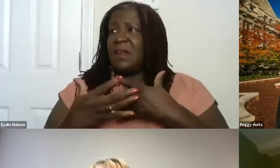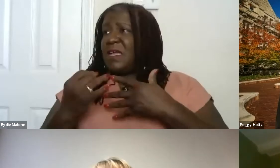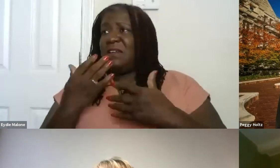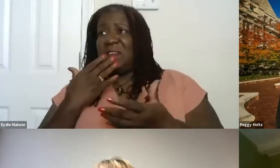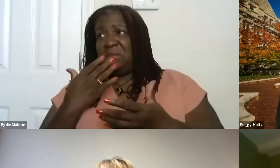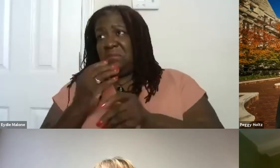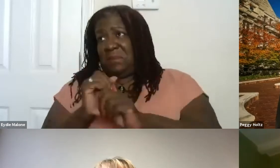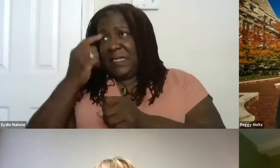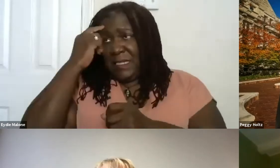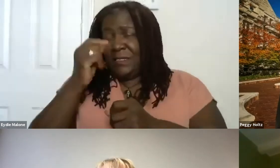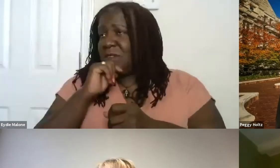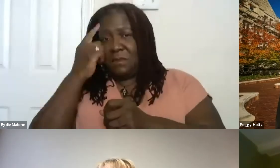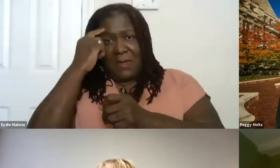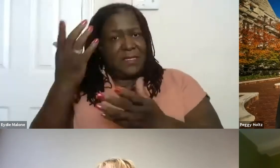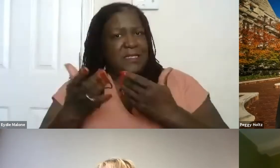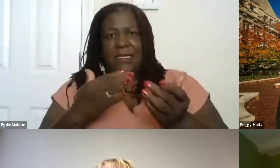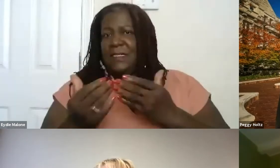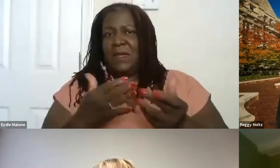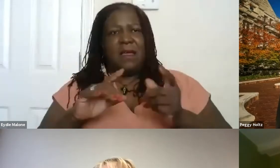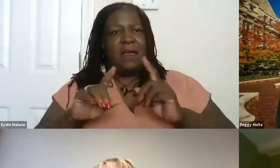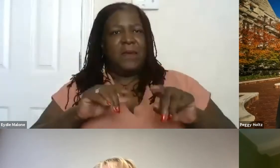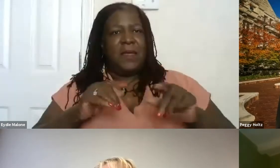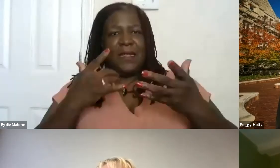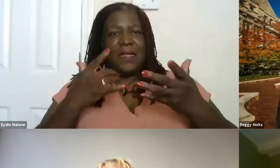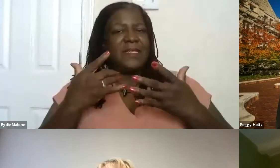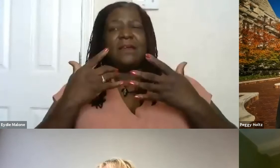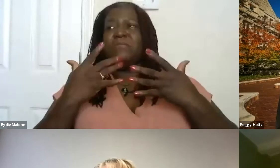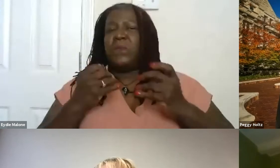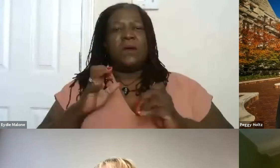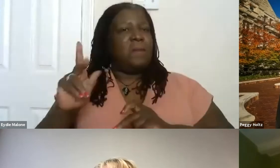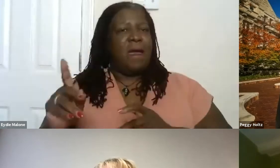he had that fear and he ultimately wanted to go back to school and we knew from a social